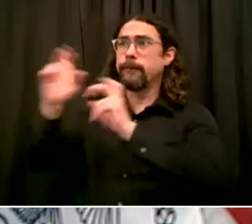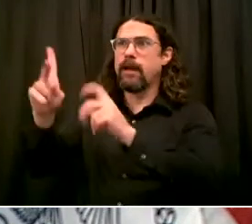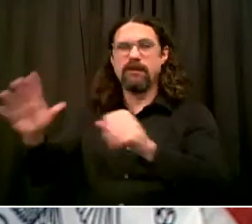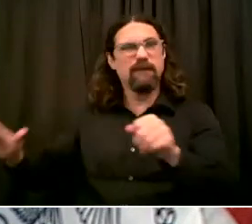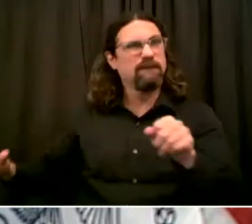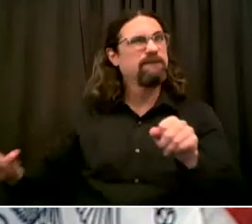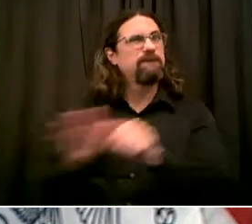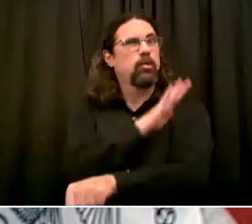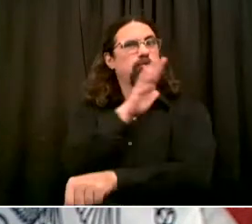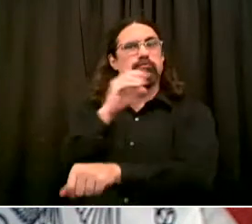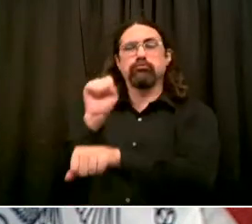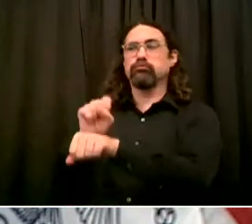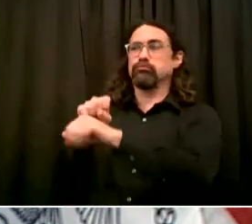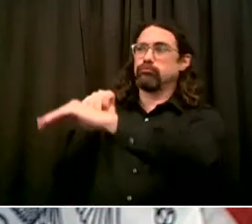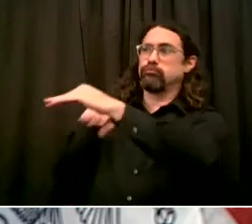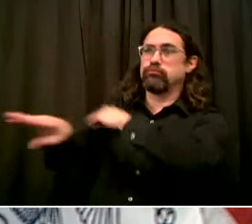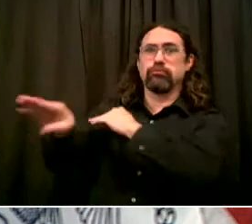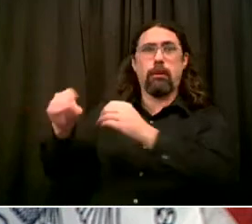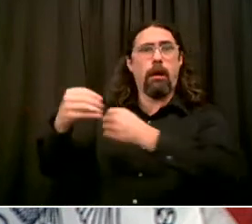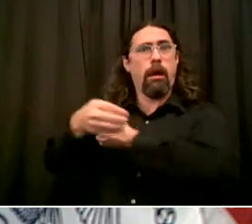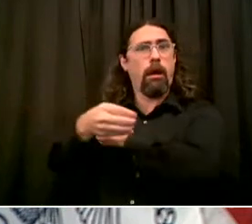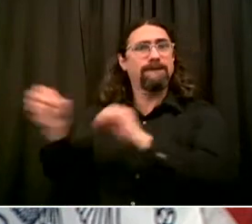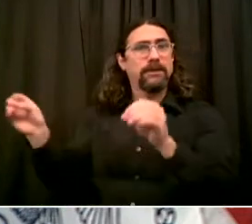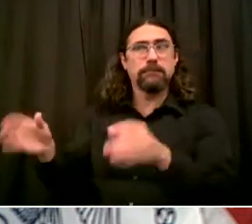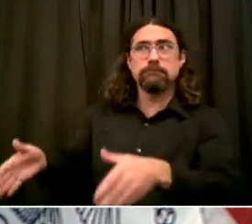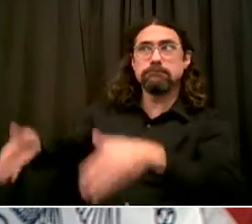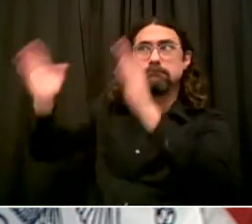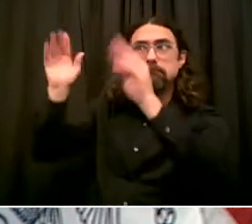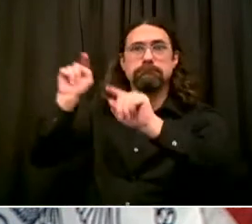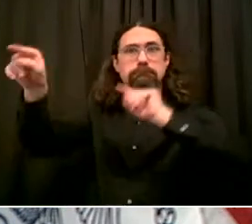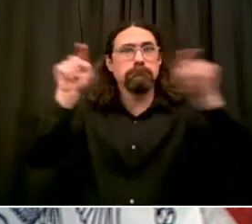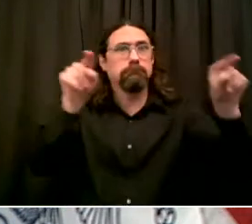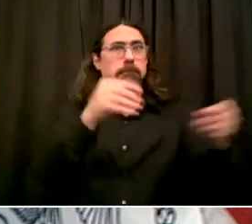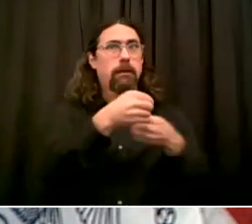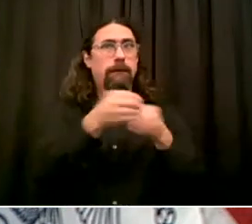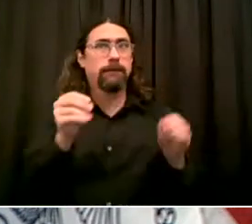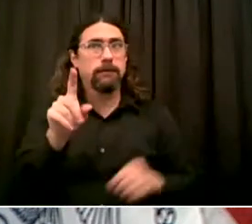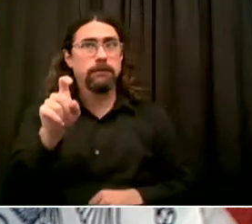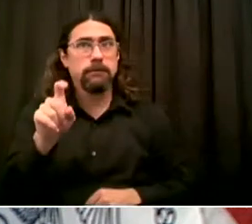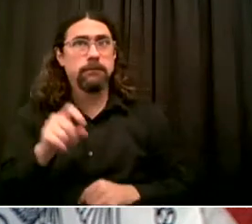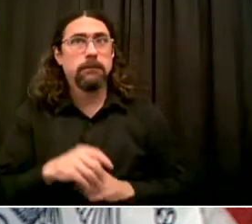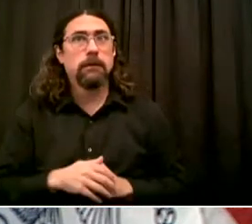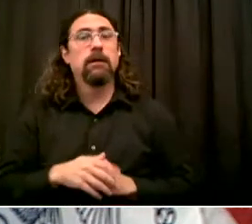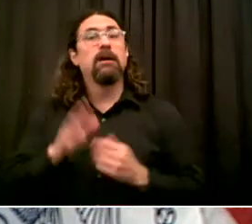STATE'S SUCCESSFUL EFFORT OF KEEPING THIS CONTAINED? RIGHT NOW, I THINK A BROAD FOCUS ON TESTING